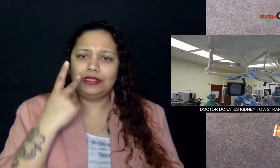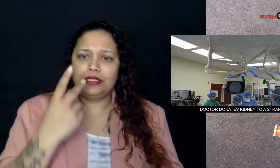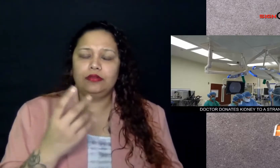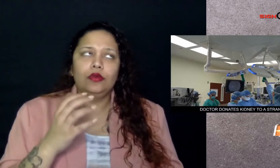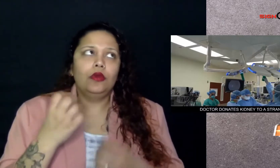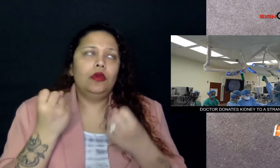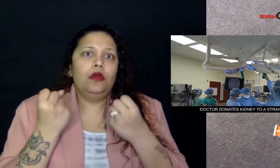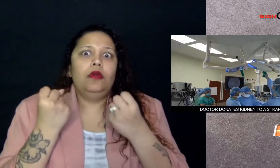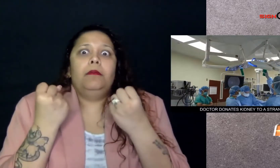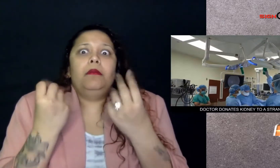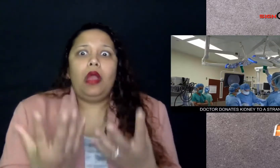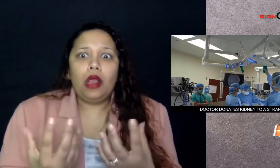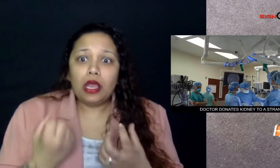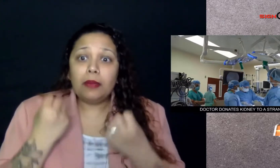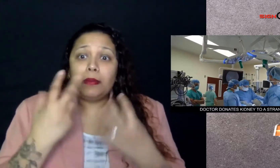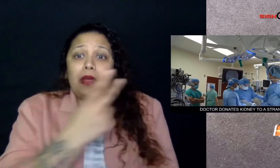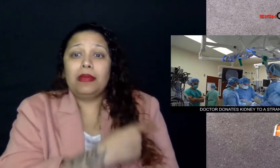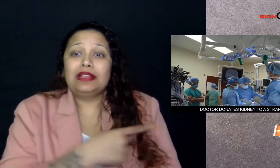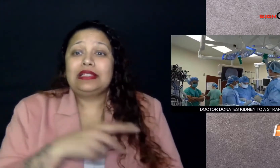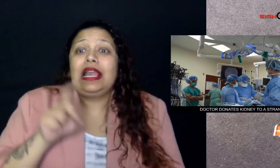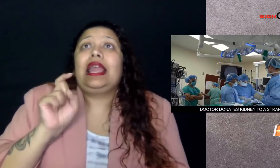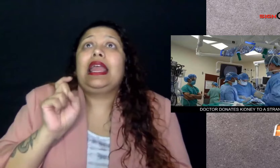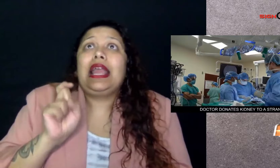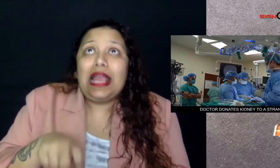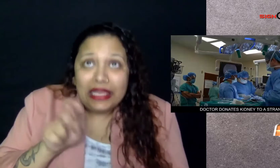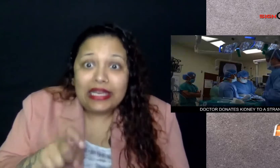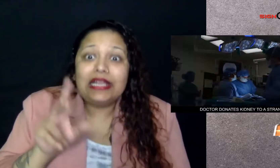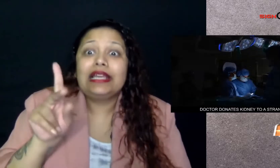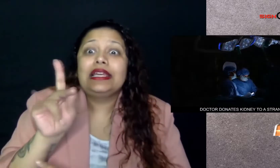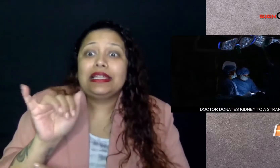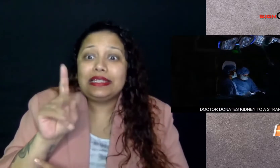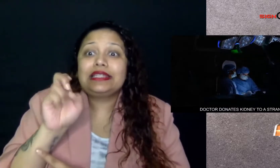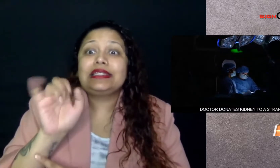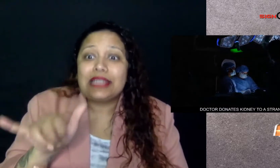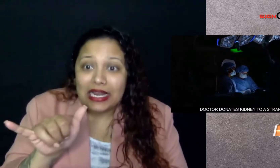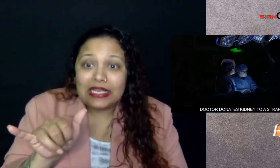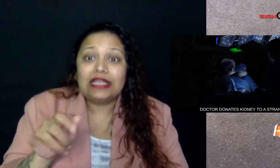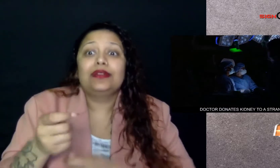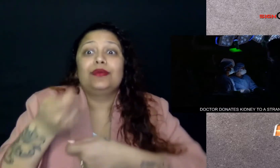She said it broke her heart to see so many patients needing kidney transplants.